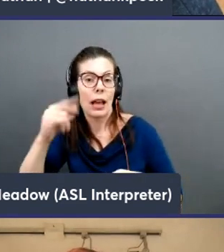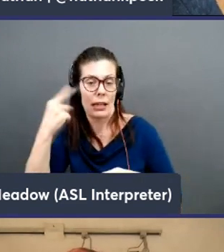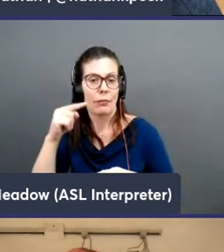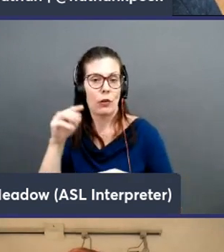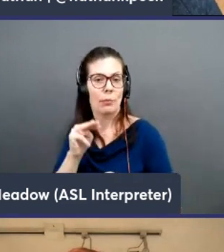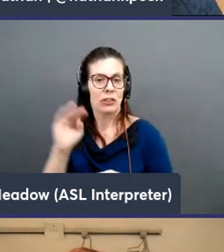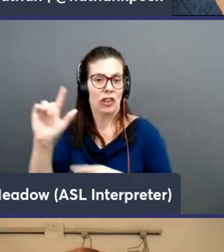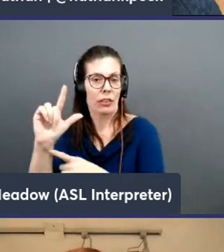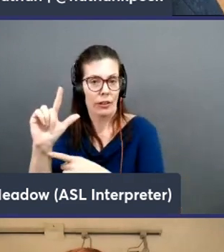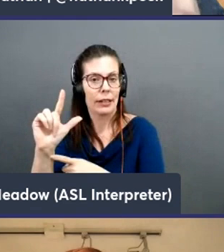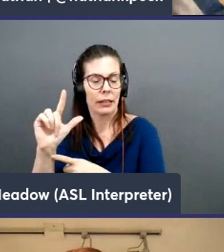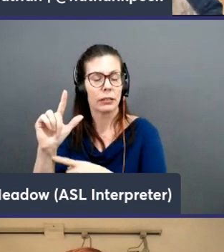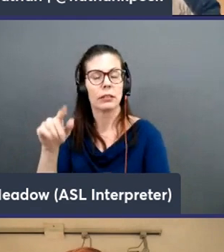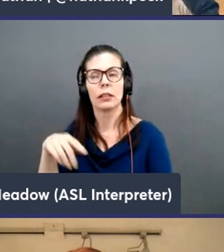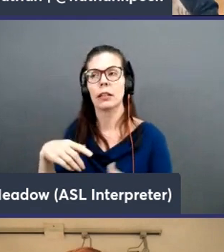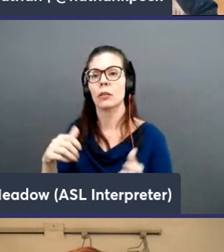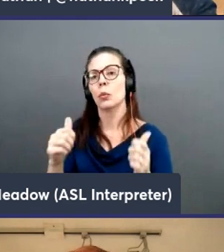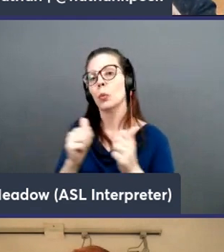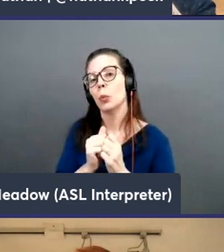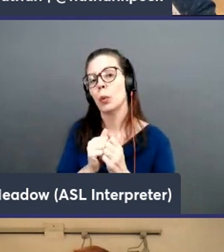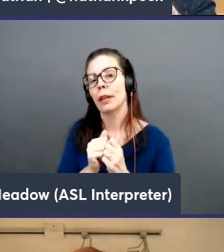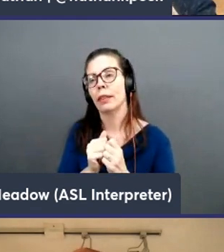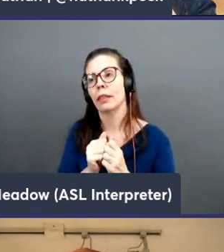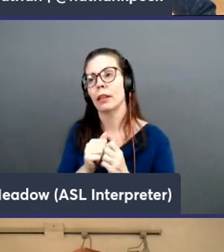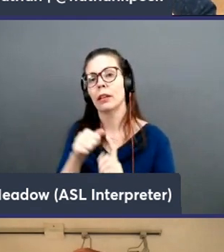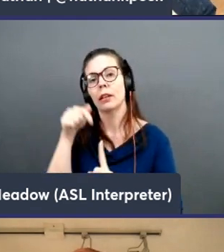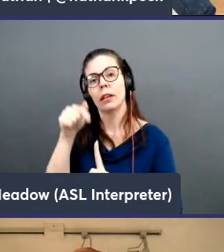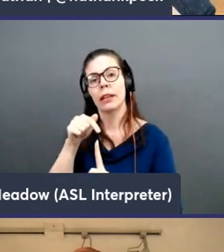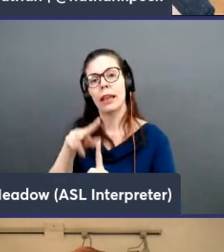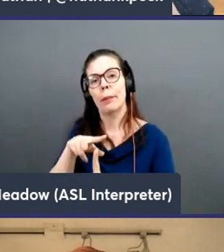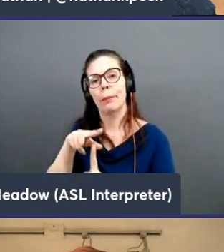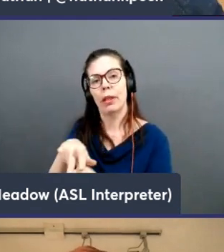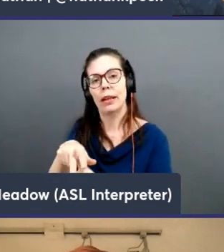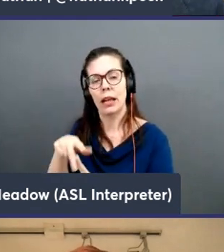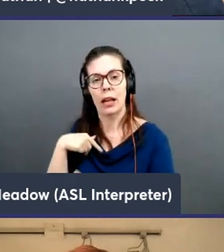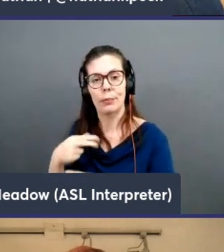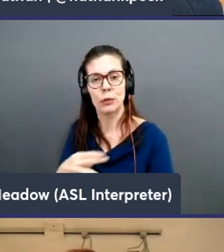And with the plugin that I'm using, which is PennyLane,